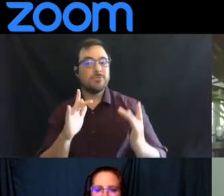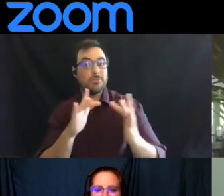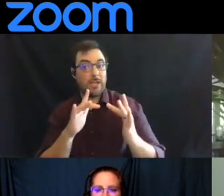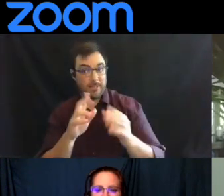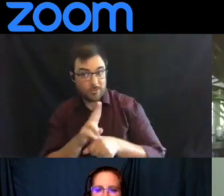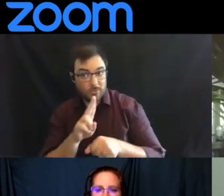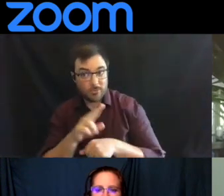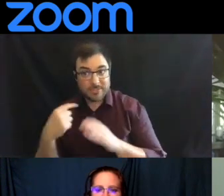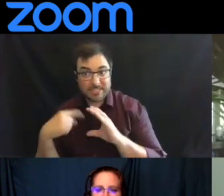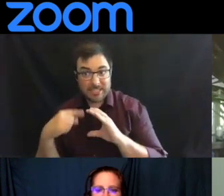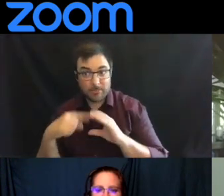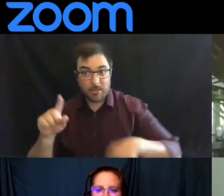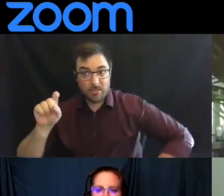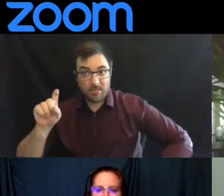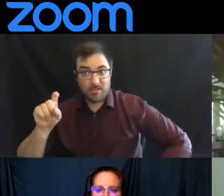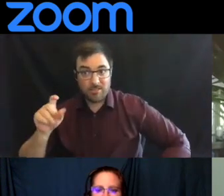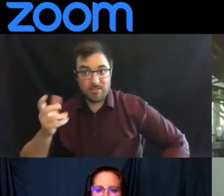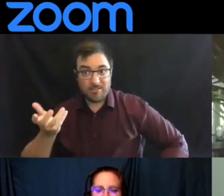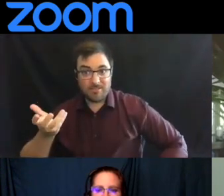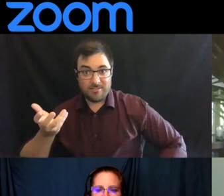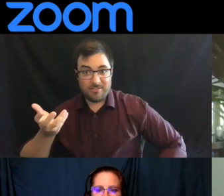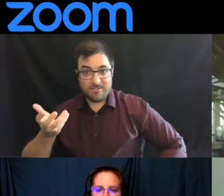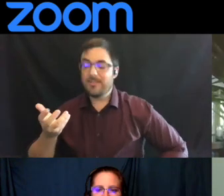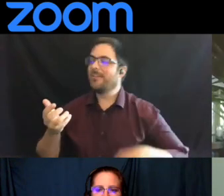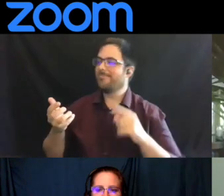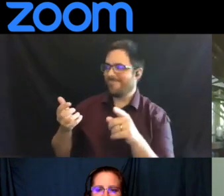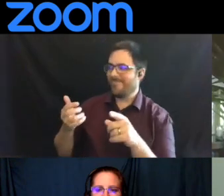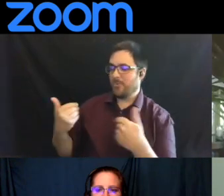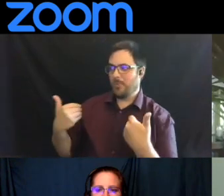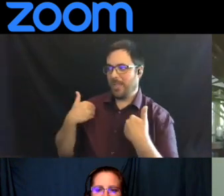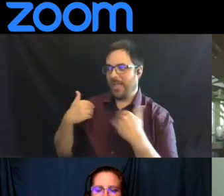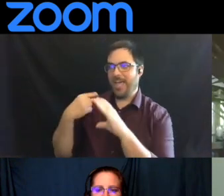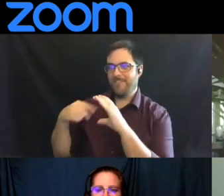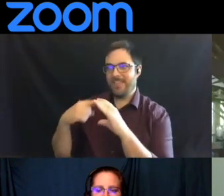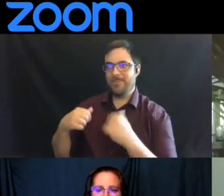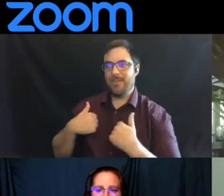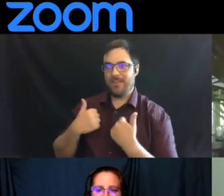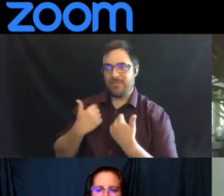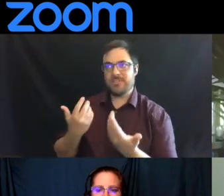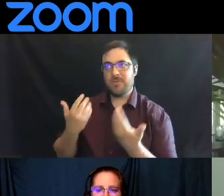Elizabeth: When we have email addresses. Oh sorry Connie, go ahead.